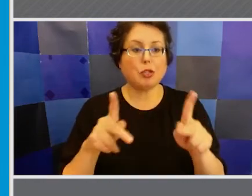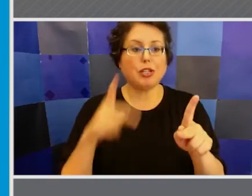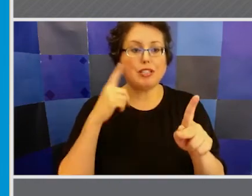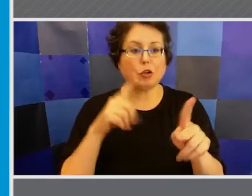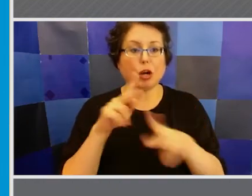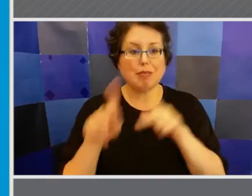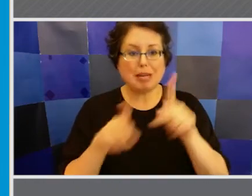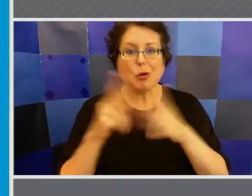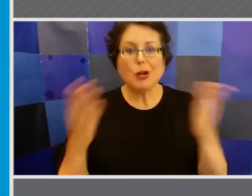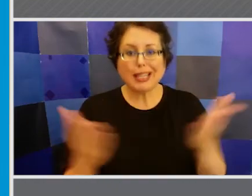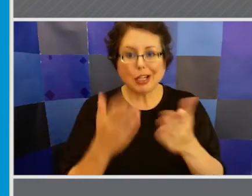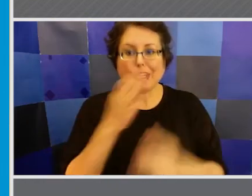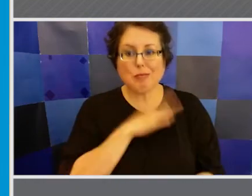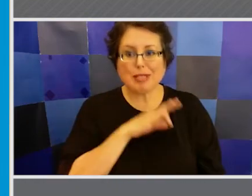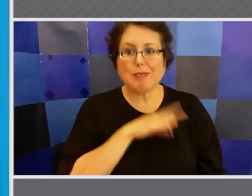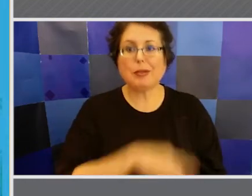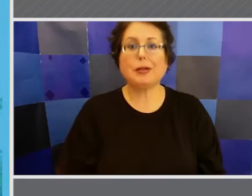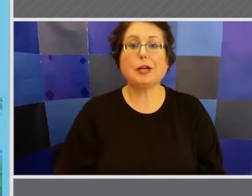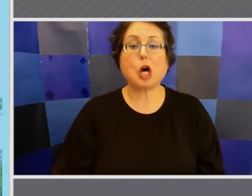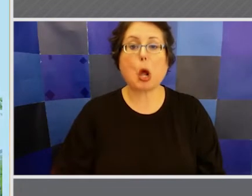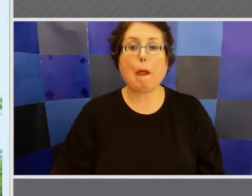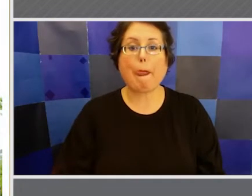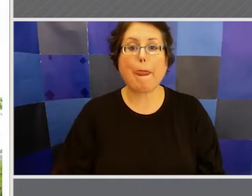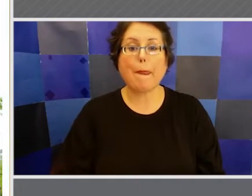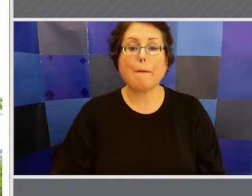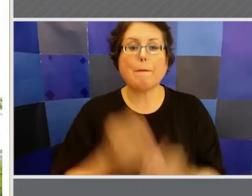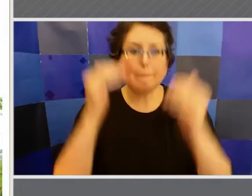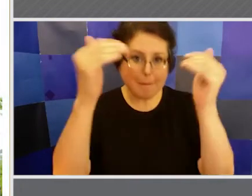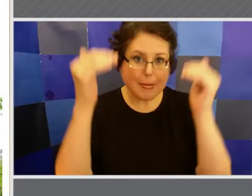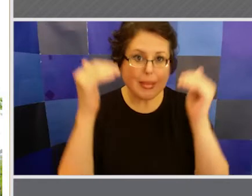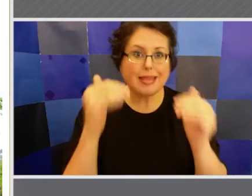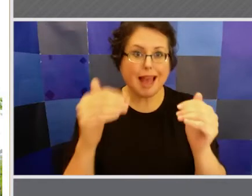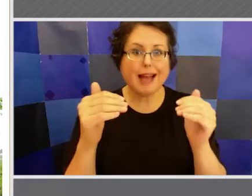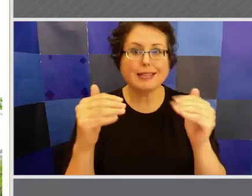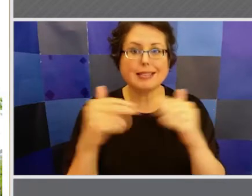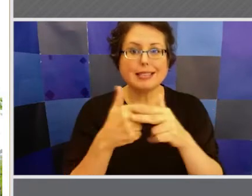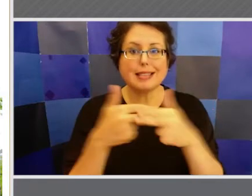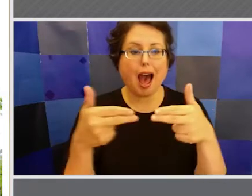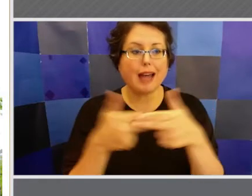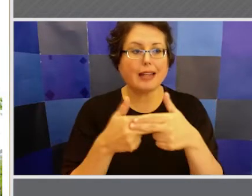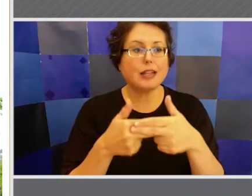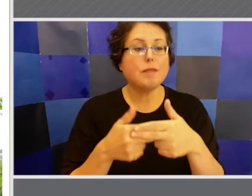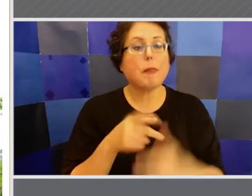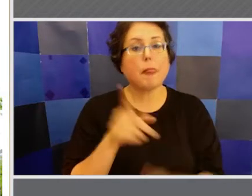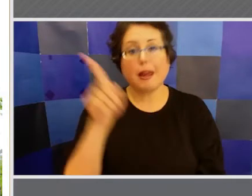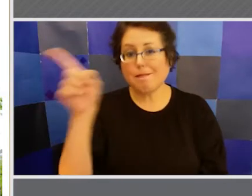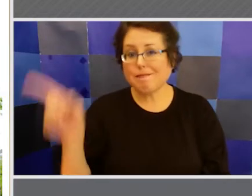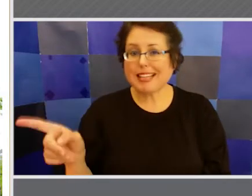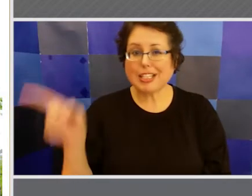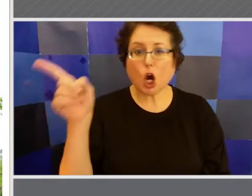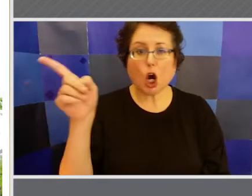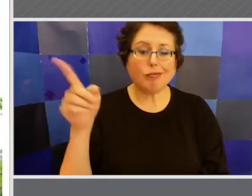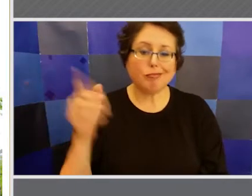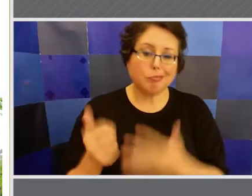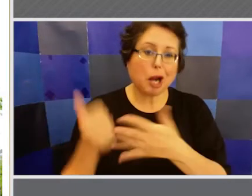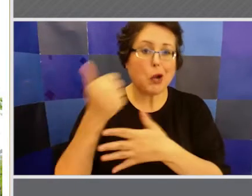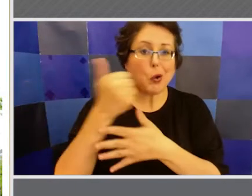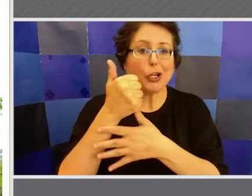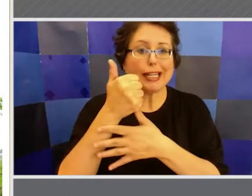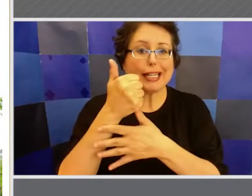You can go to the next slide Shana, these are our, our source key priorities that we